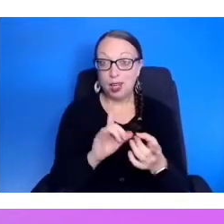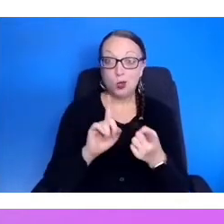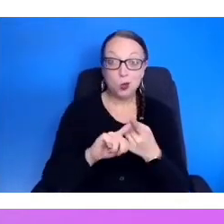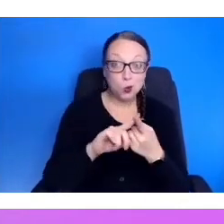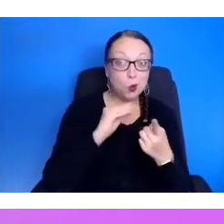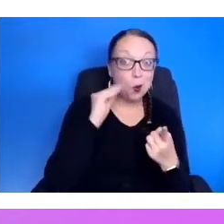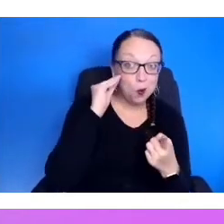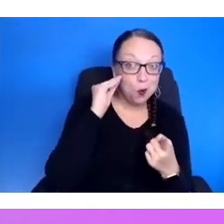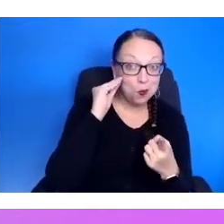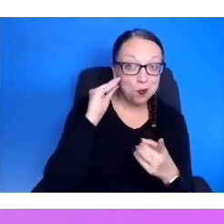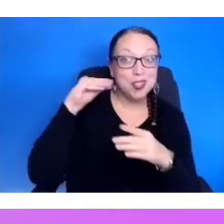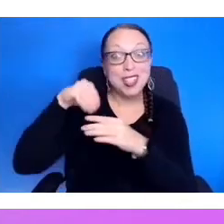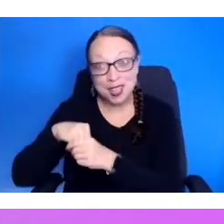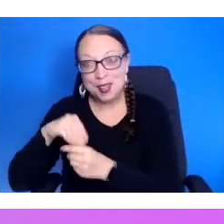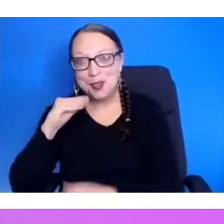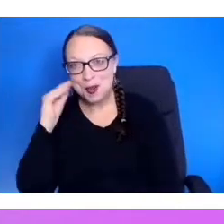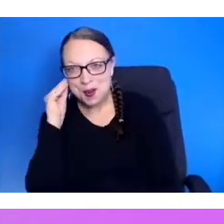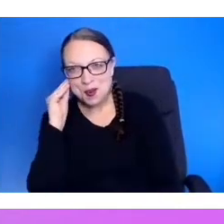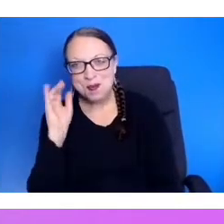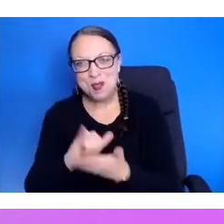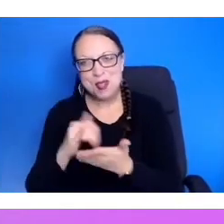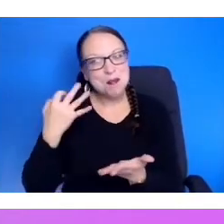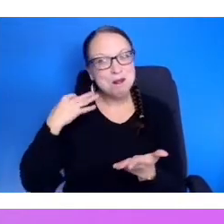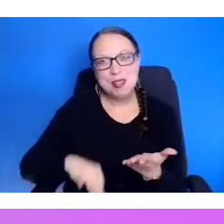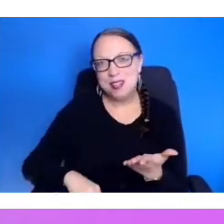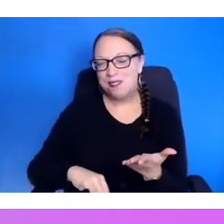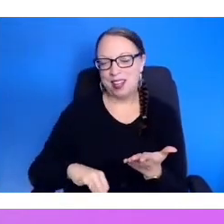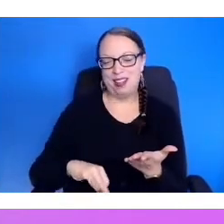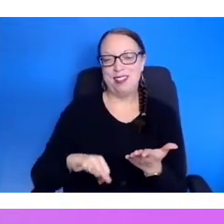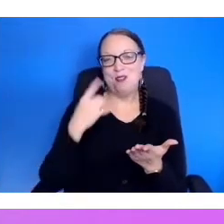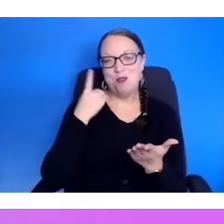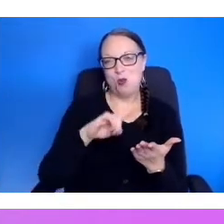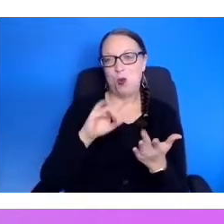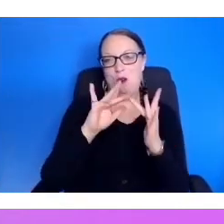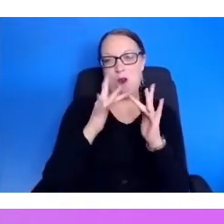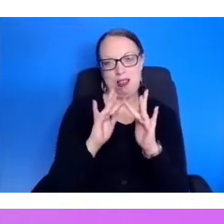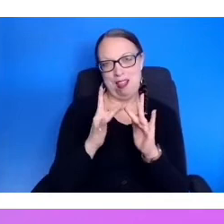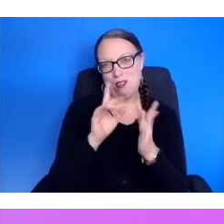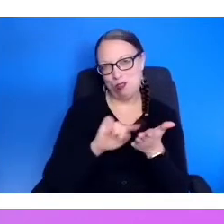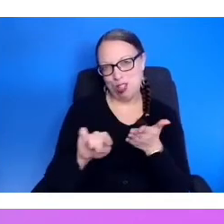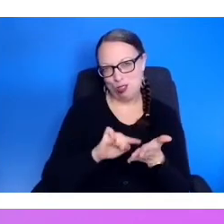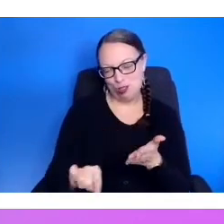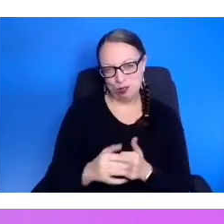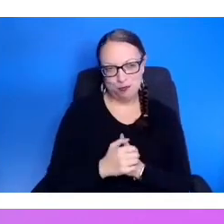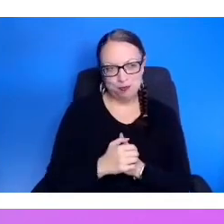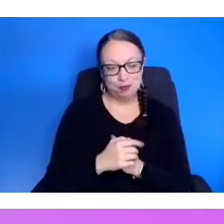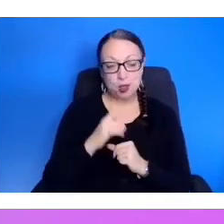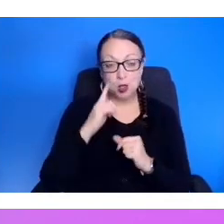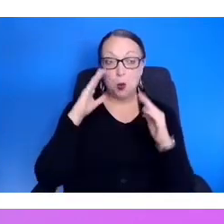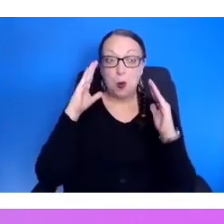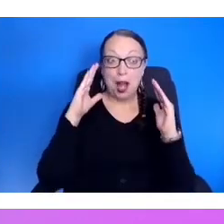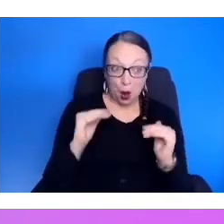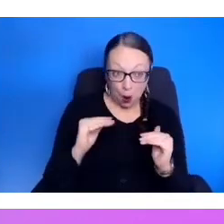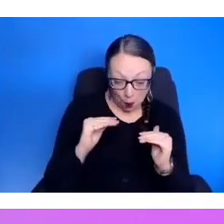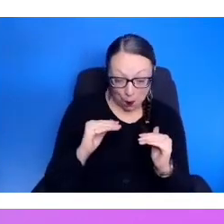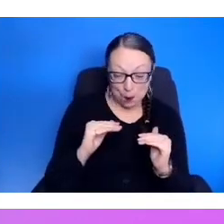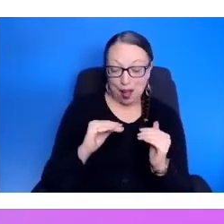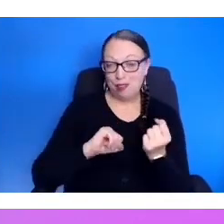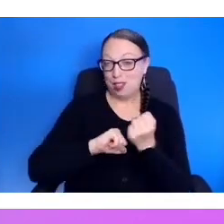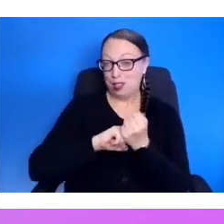so there's so many advantages to remote research. Right, so I hope I've made a bit of a case here that no one really understands